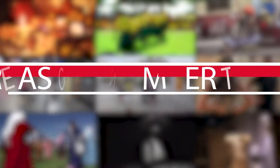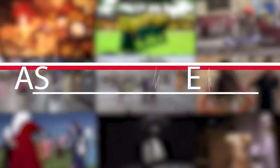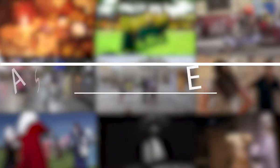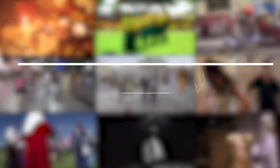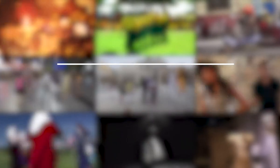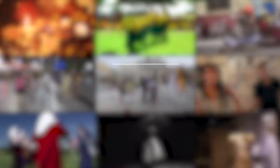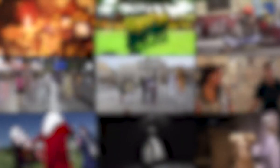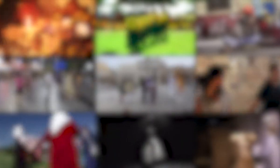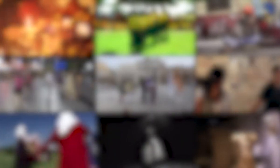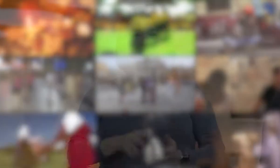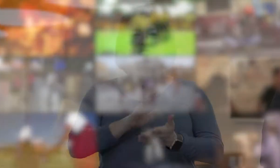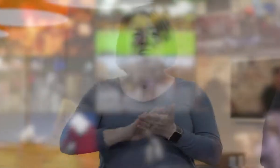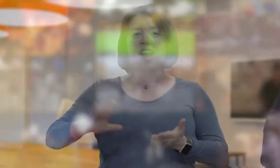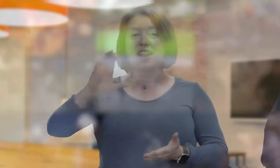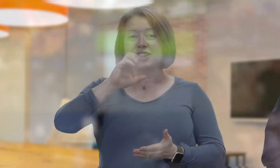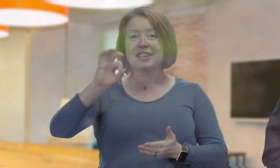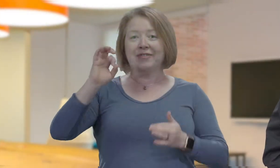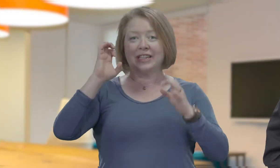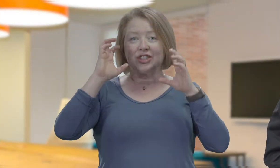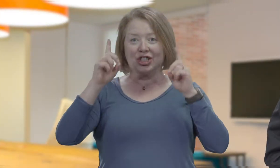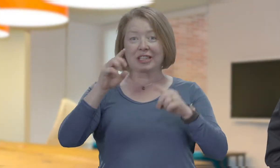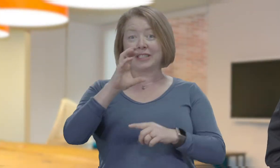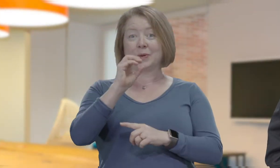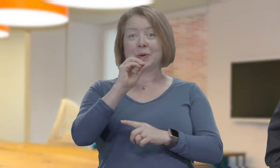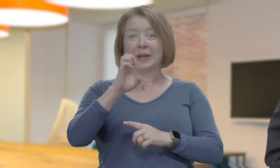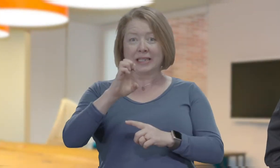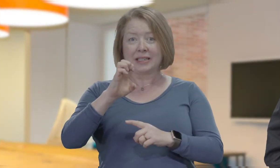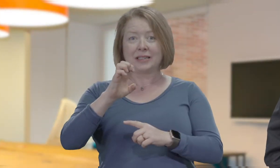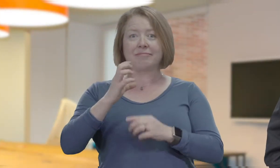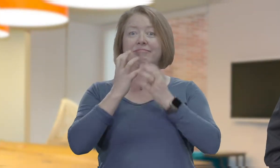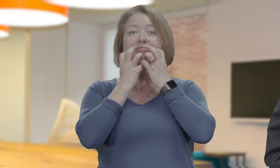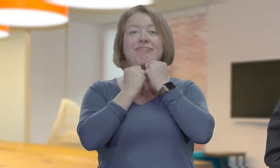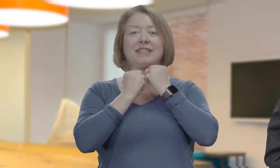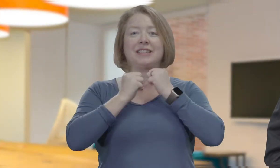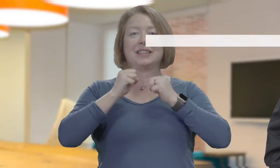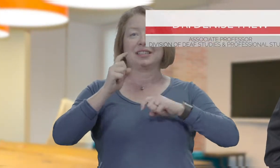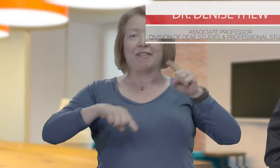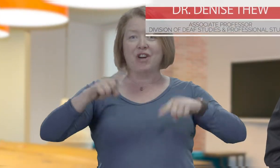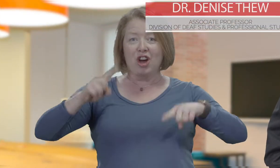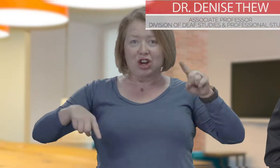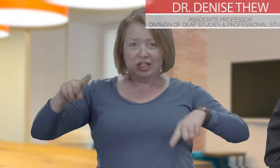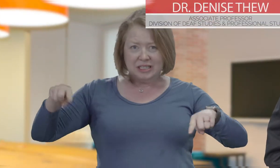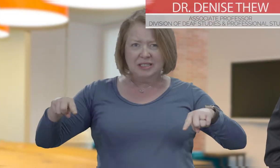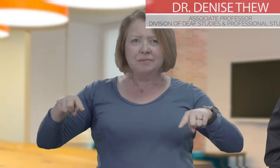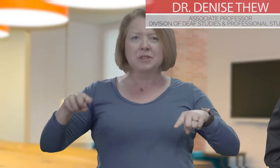The College of Education, COE, embraces diversity by bringing in